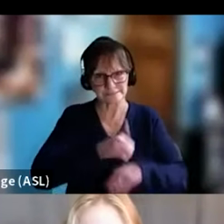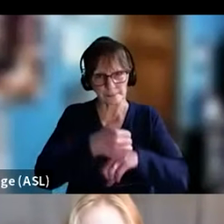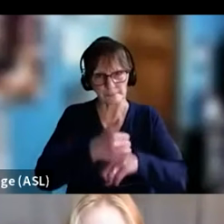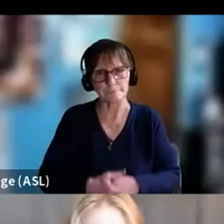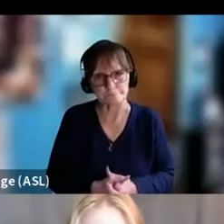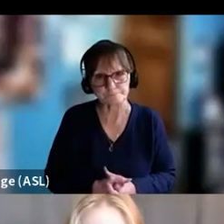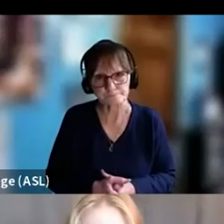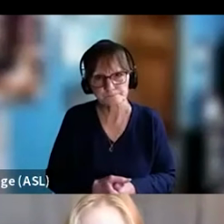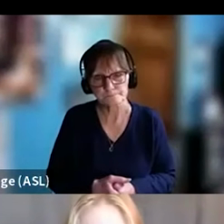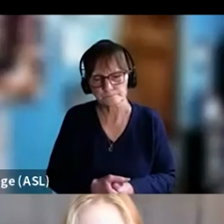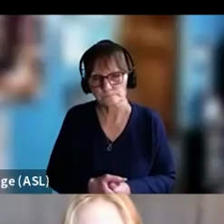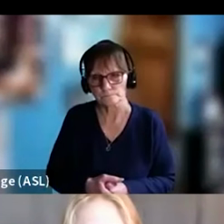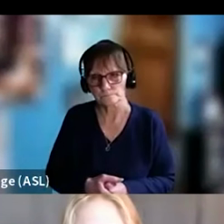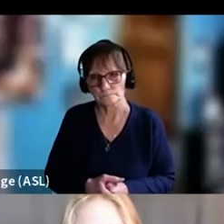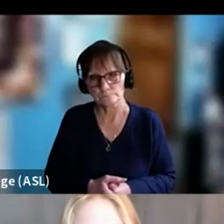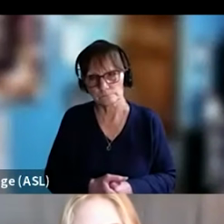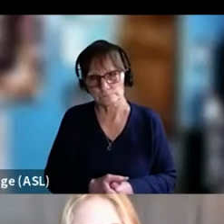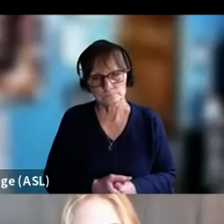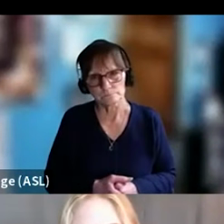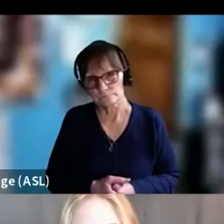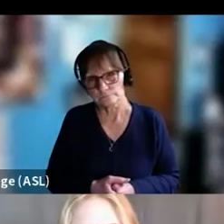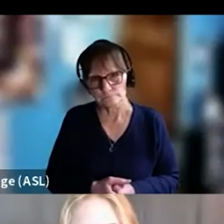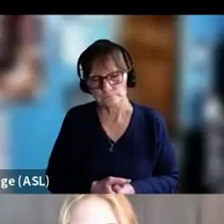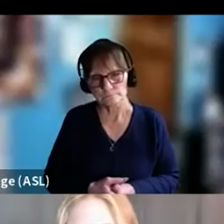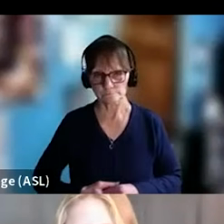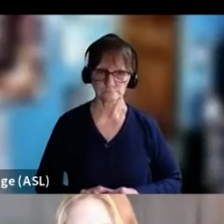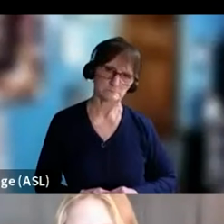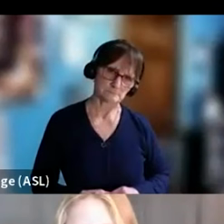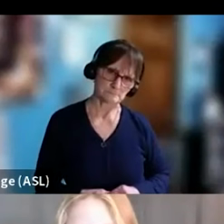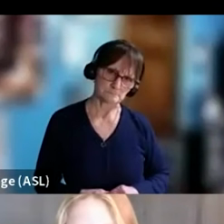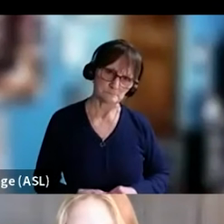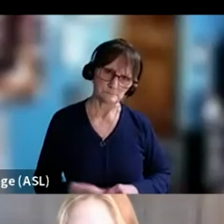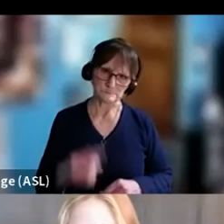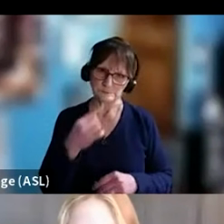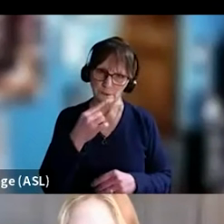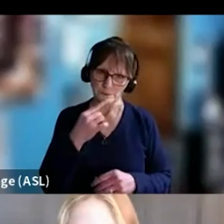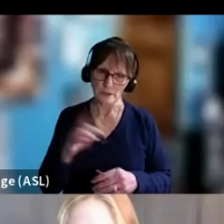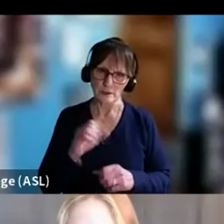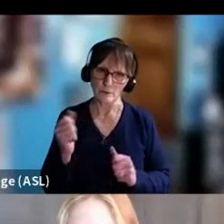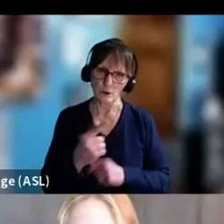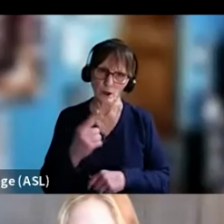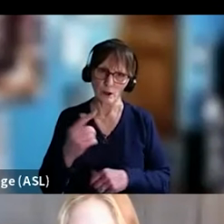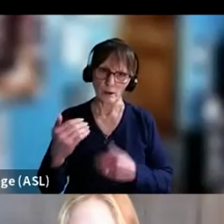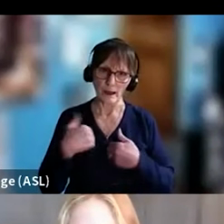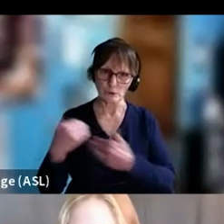Thanks so much Sarah. Really appreciate that. Shireen. I would just say that I think we all have the responsibility to really think